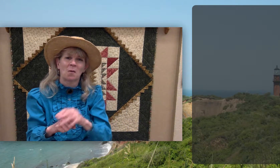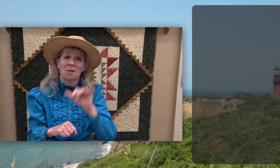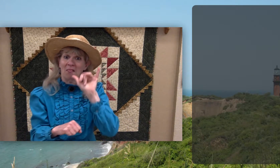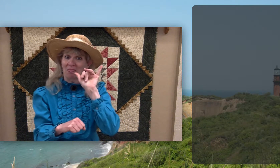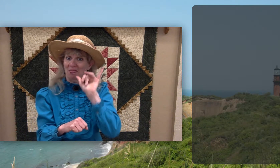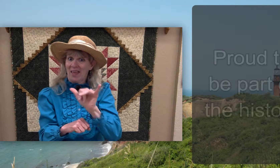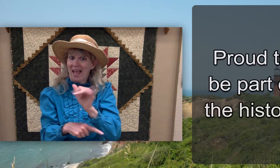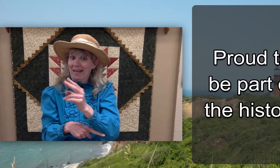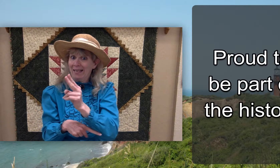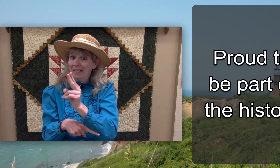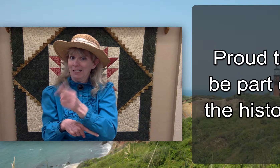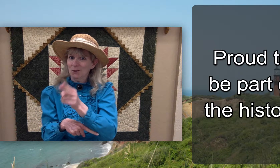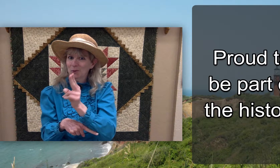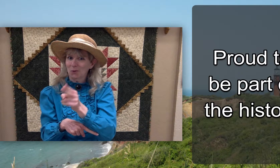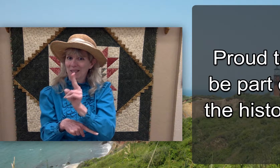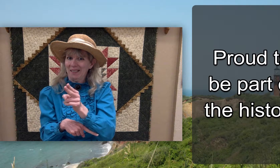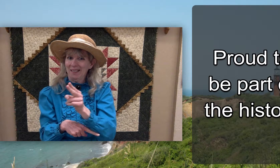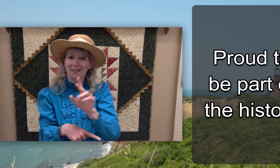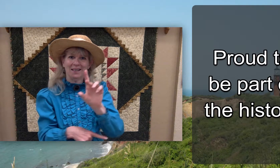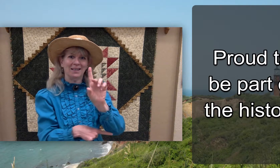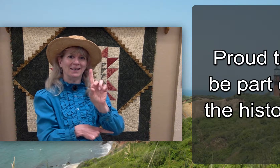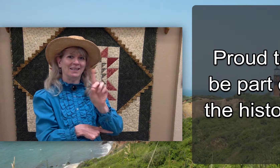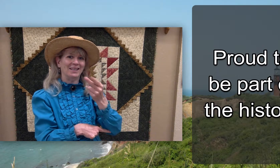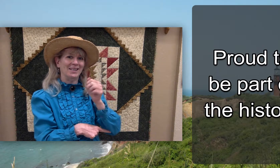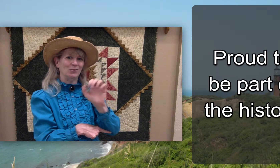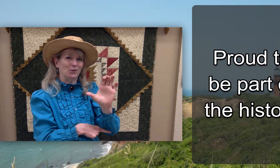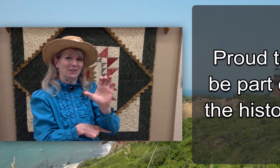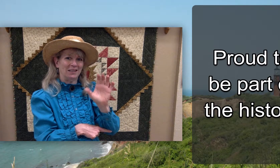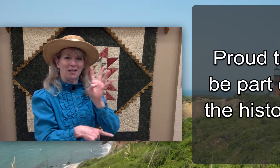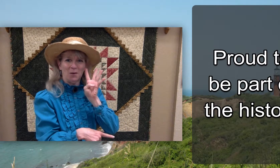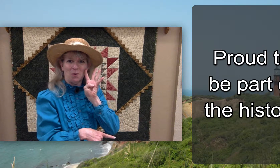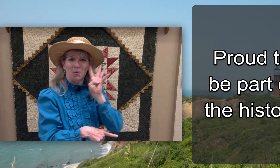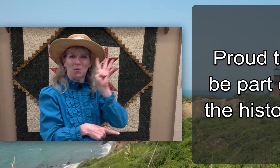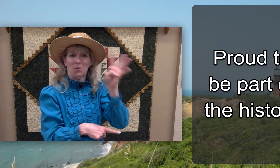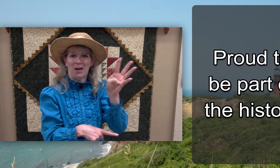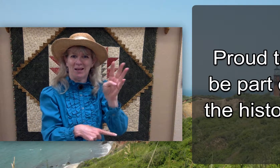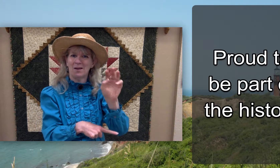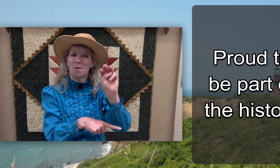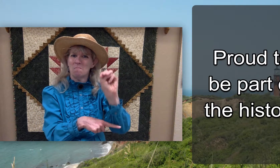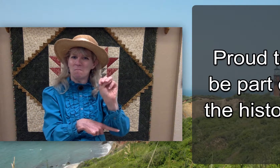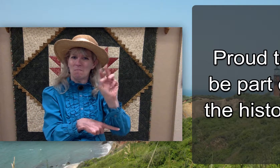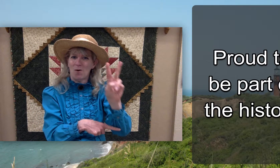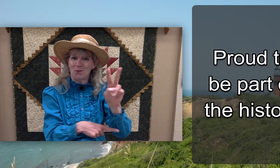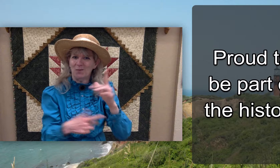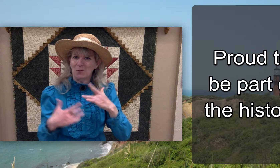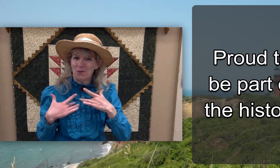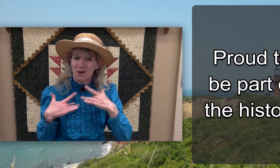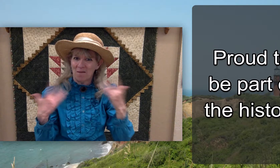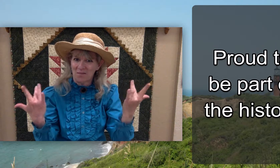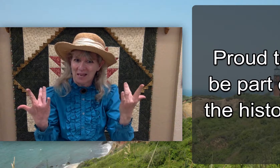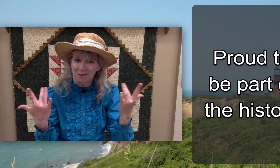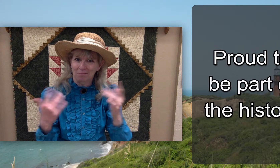With that history information, DHHSC created the Martha's Vineyard event.